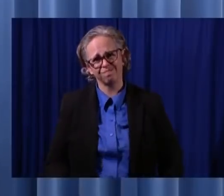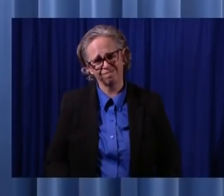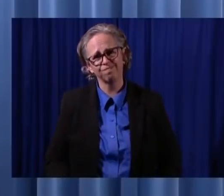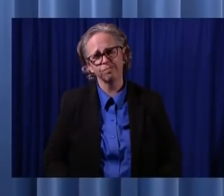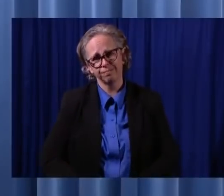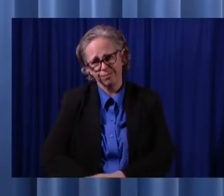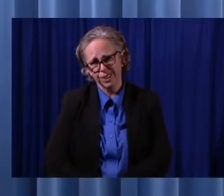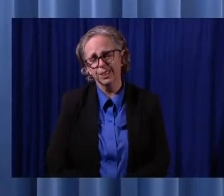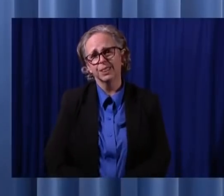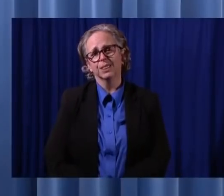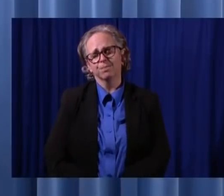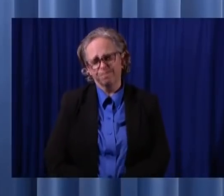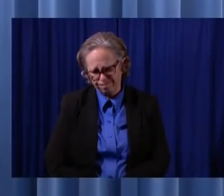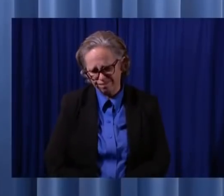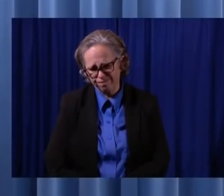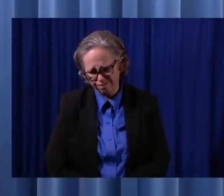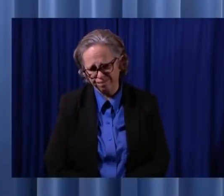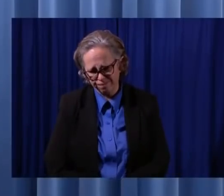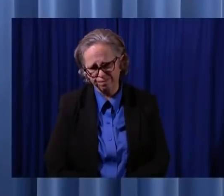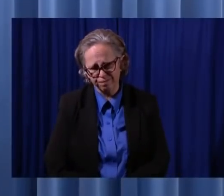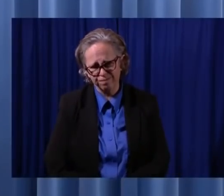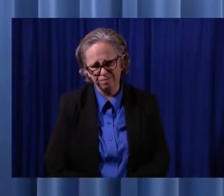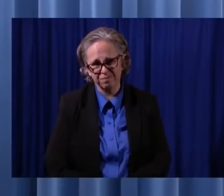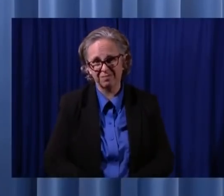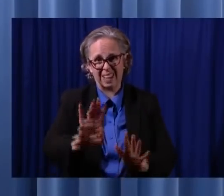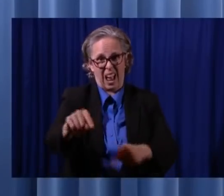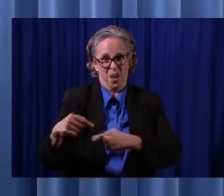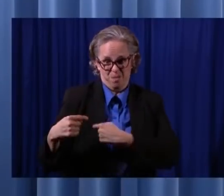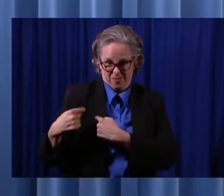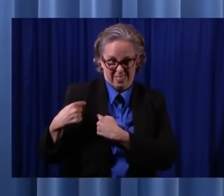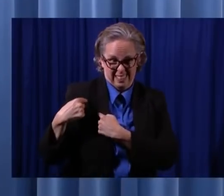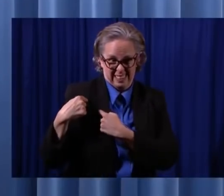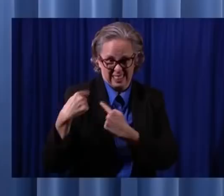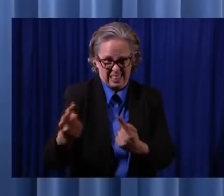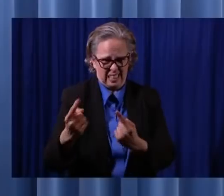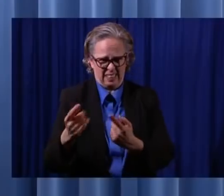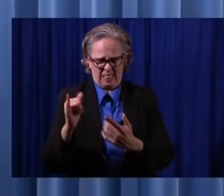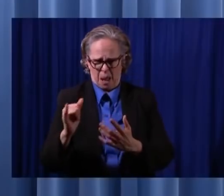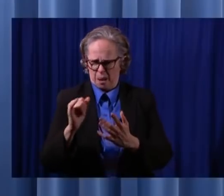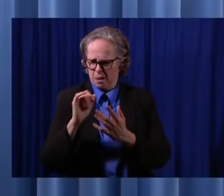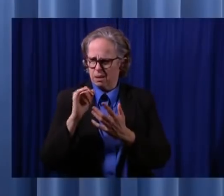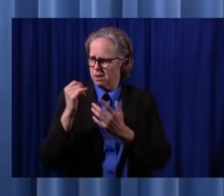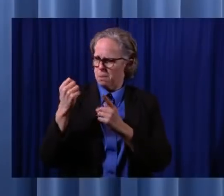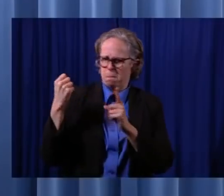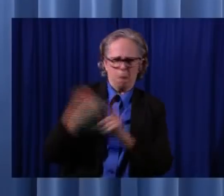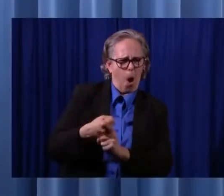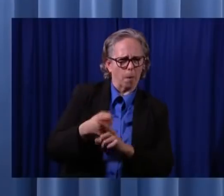THEIR FAMILIES AND LOVED ONES. THESE RESOURCES HELP LOCAL FAMILY AND CHILDREN FIRST COUNSEL'S ENSURE THAT THE MOST VULNERABLE CHILDREN CAN